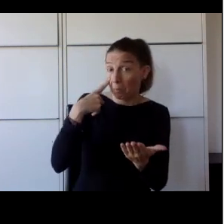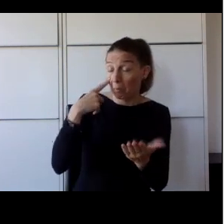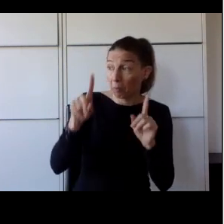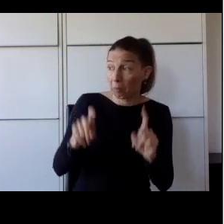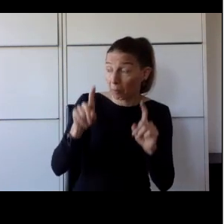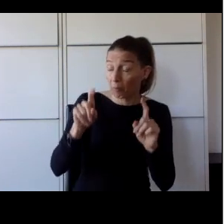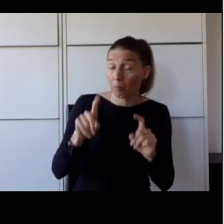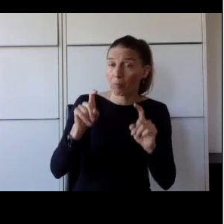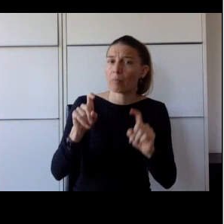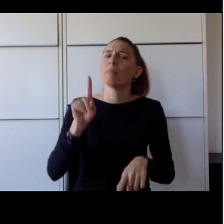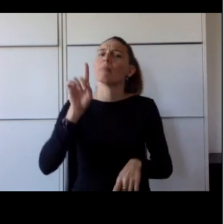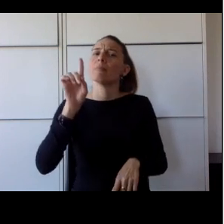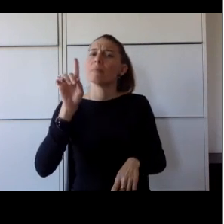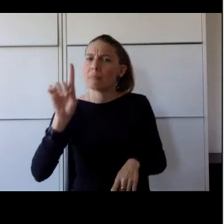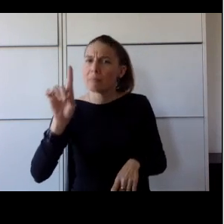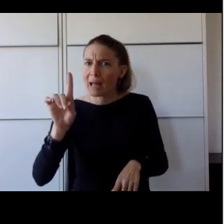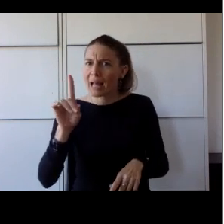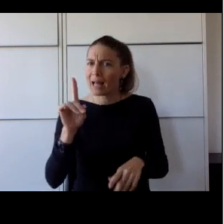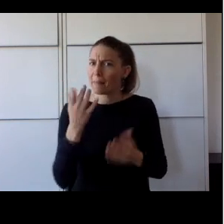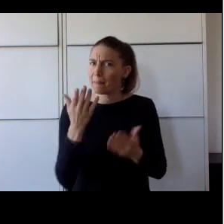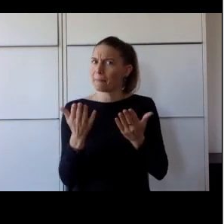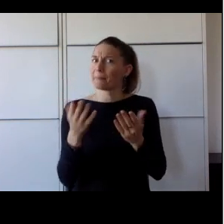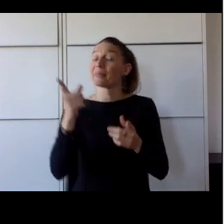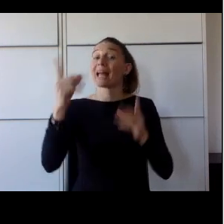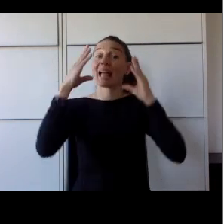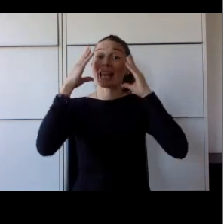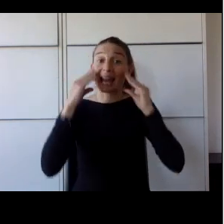It seems in the Netherlands the Parliament and public opinion